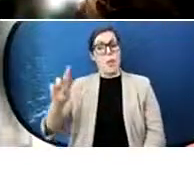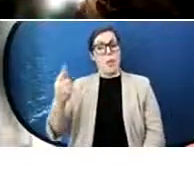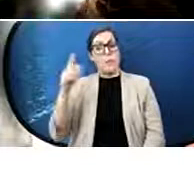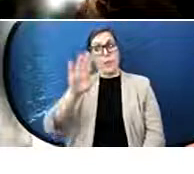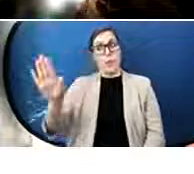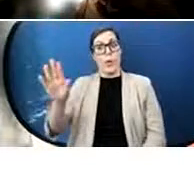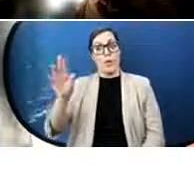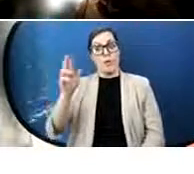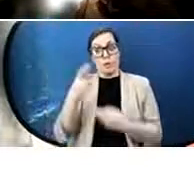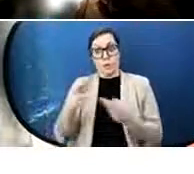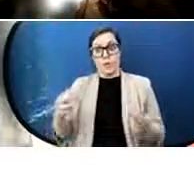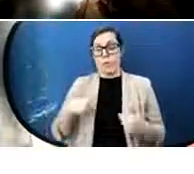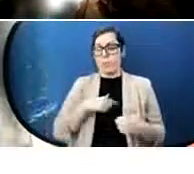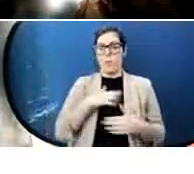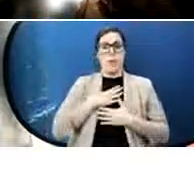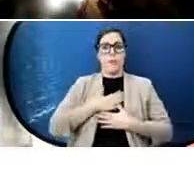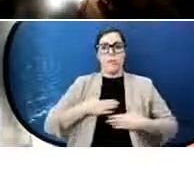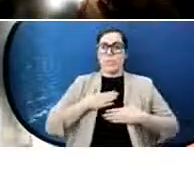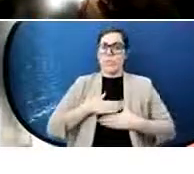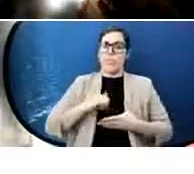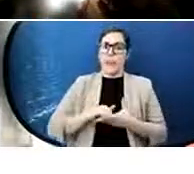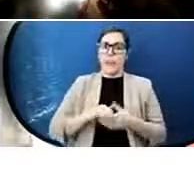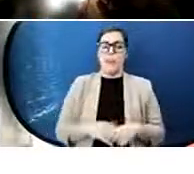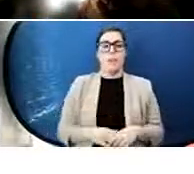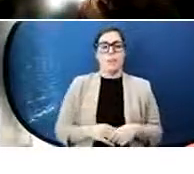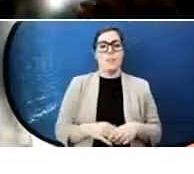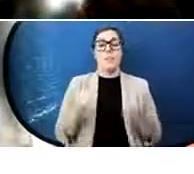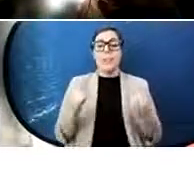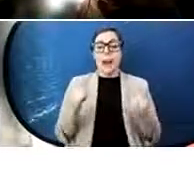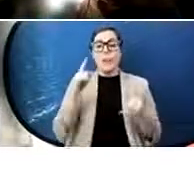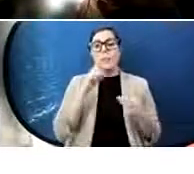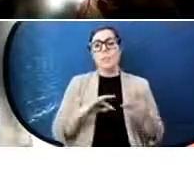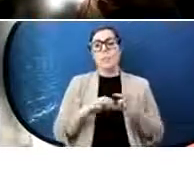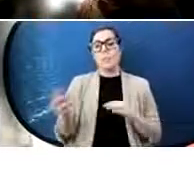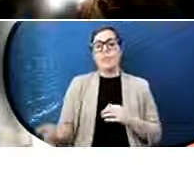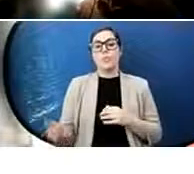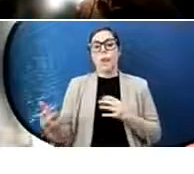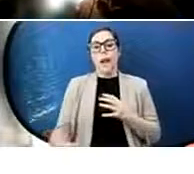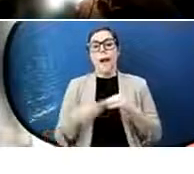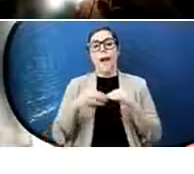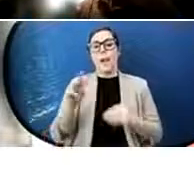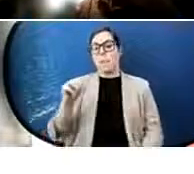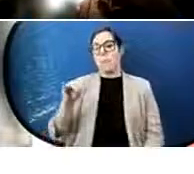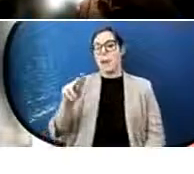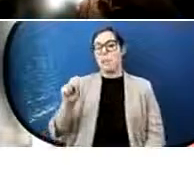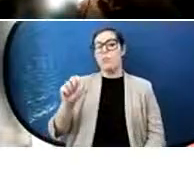appreciate that a lot. What we want you to do is also add miusa.org/aes to those resources so that